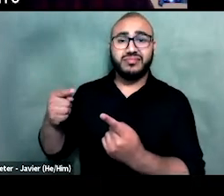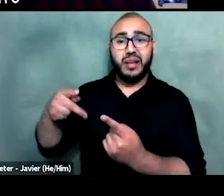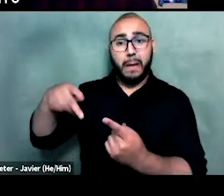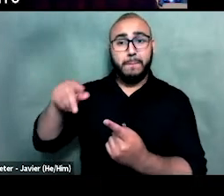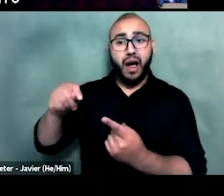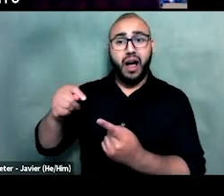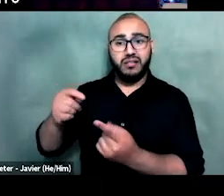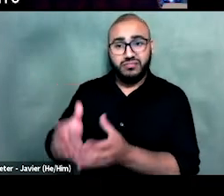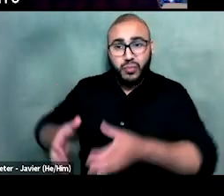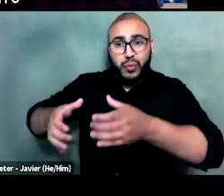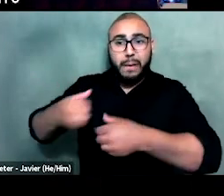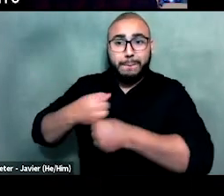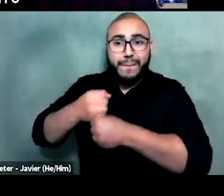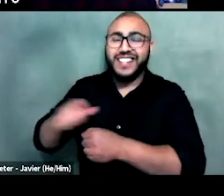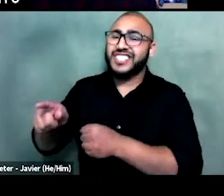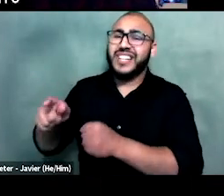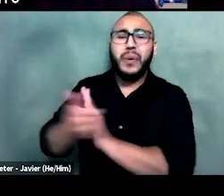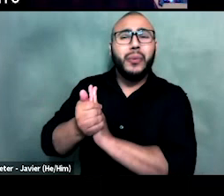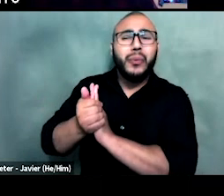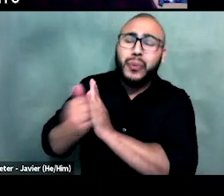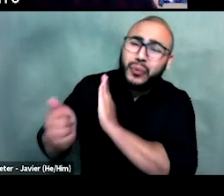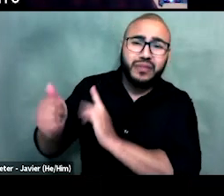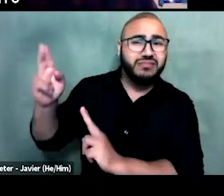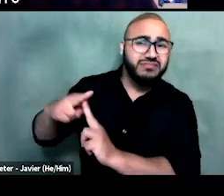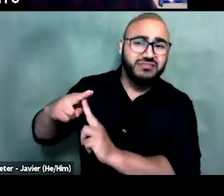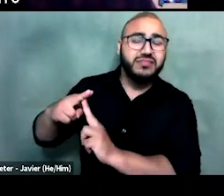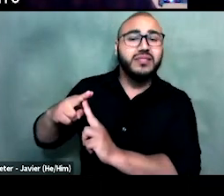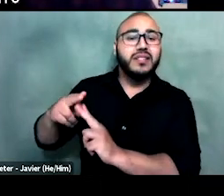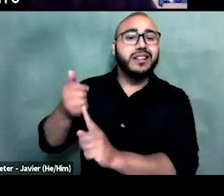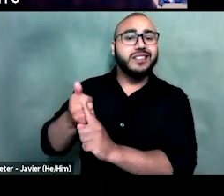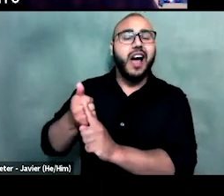really well known for her black on black pottery. It's really, really beautiful. It's